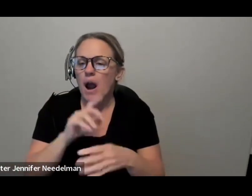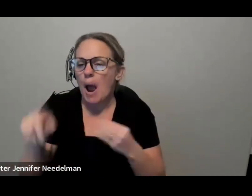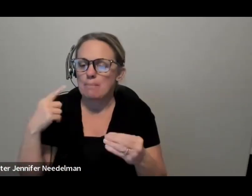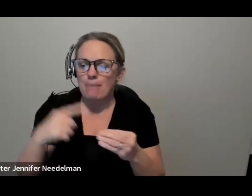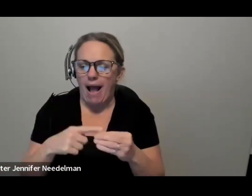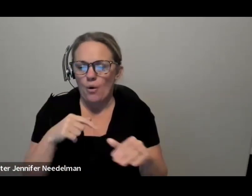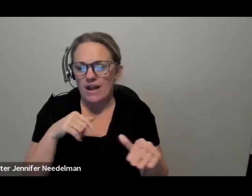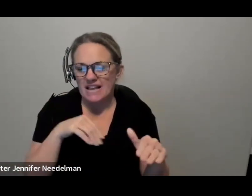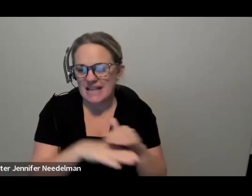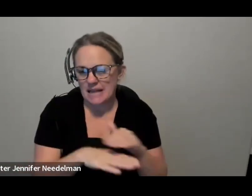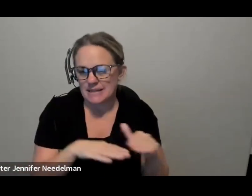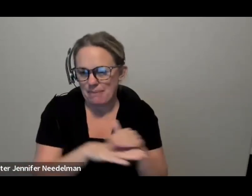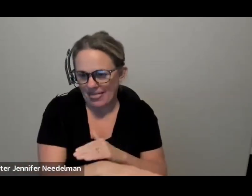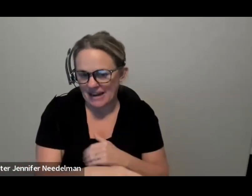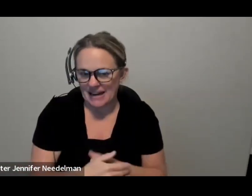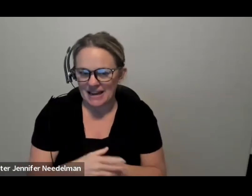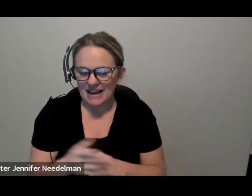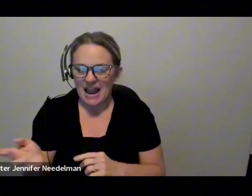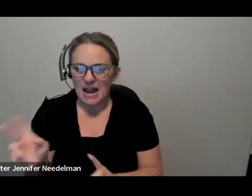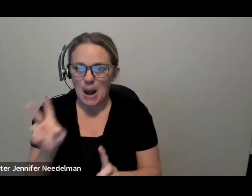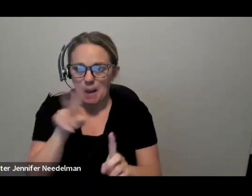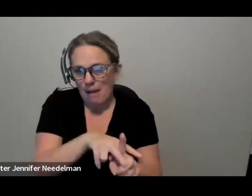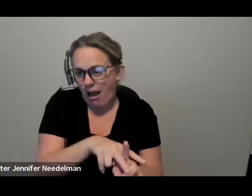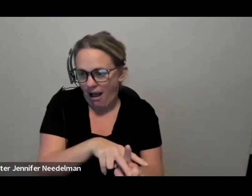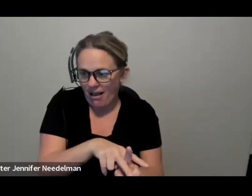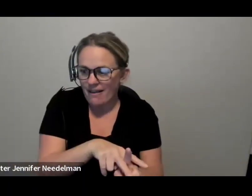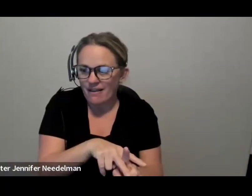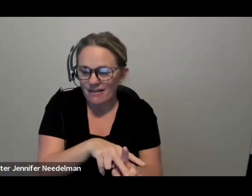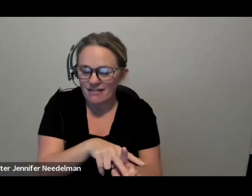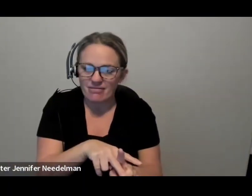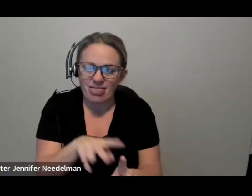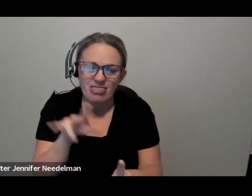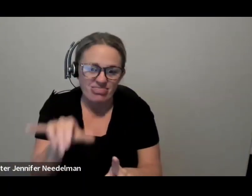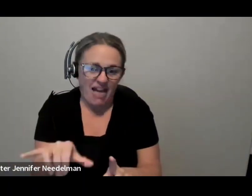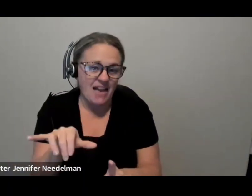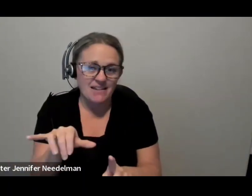and to apply in their work.